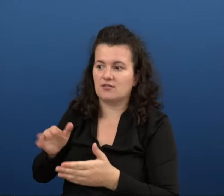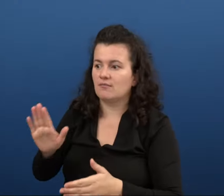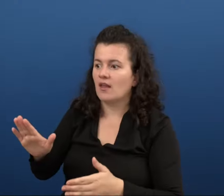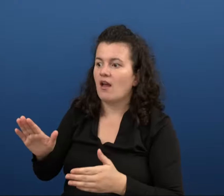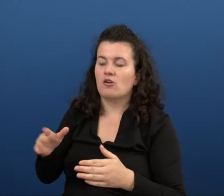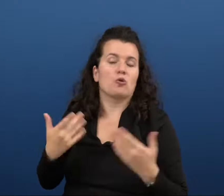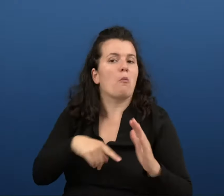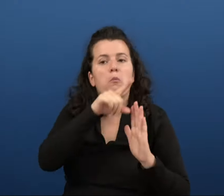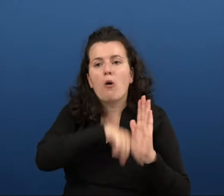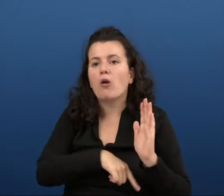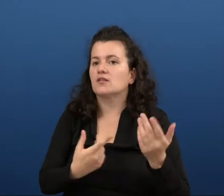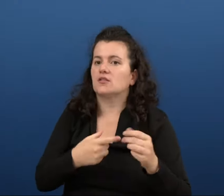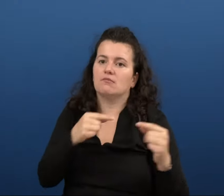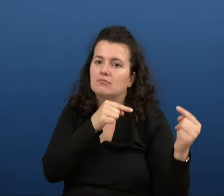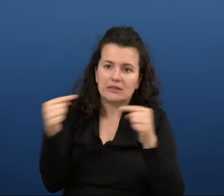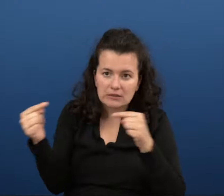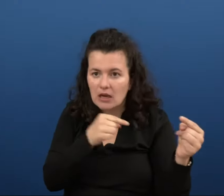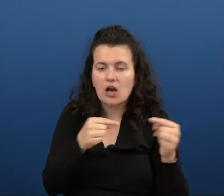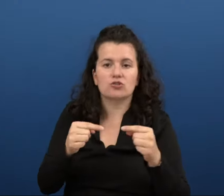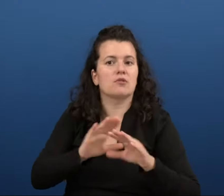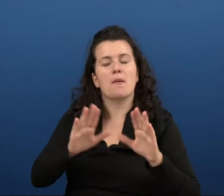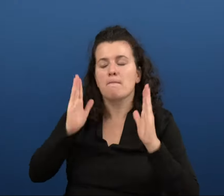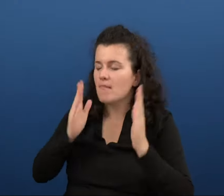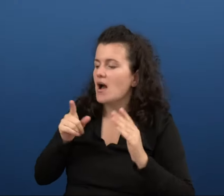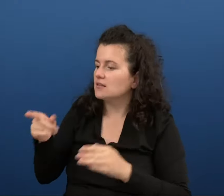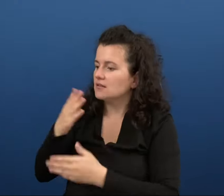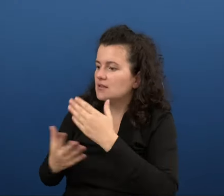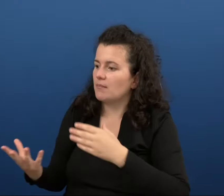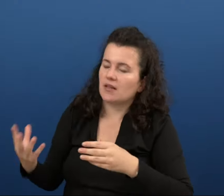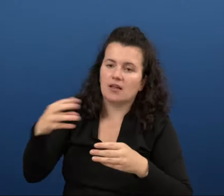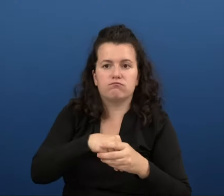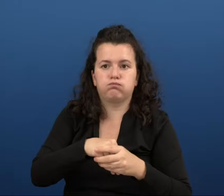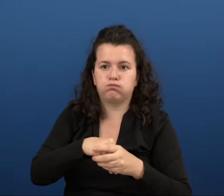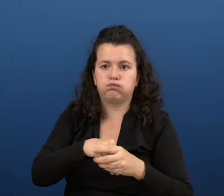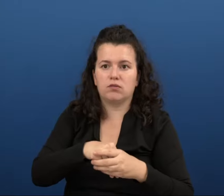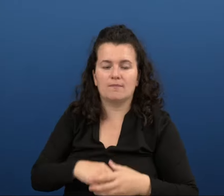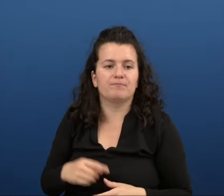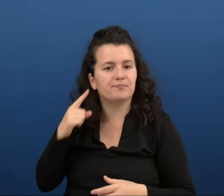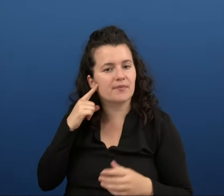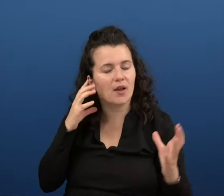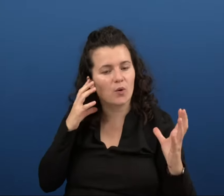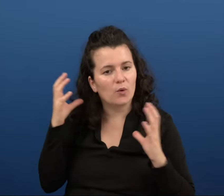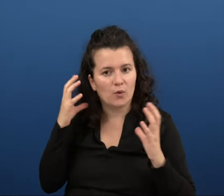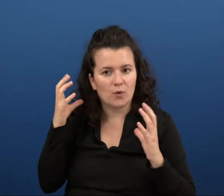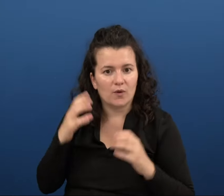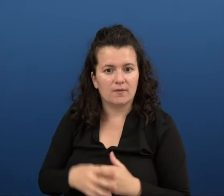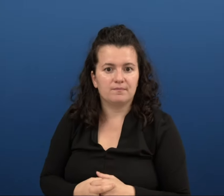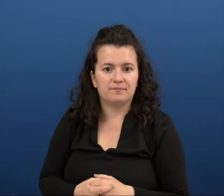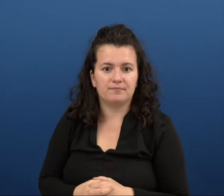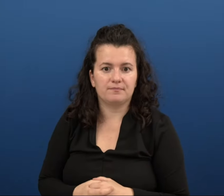that are happening, it's normally takes a different approach when you have people is